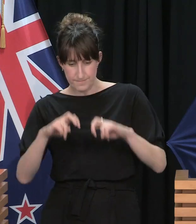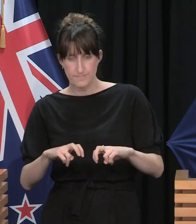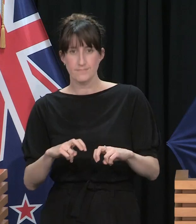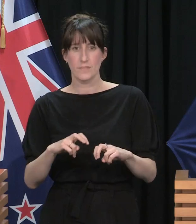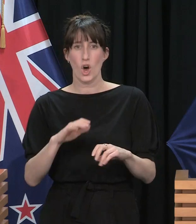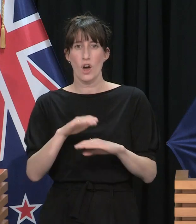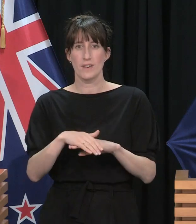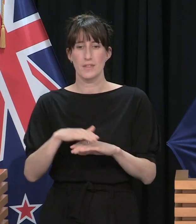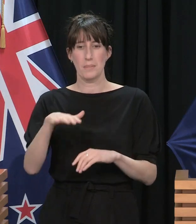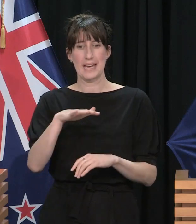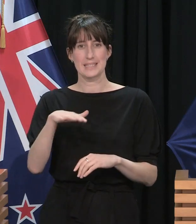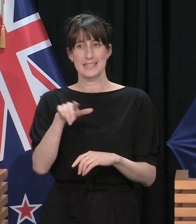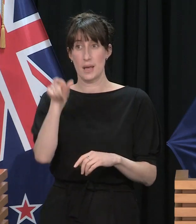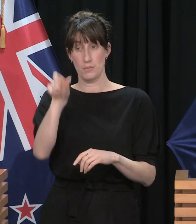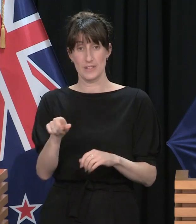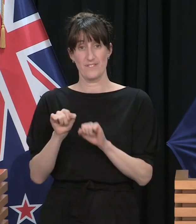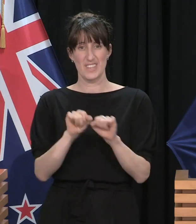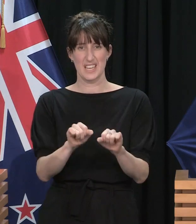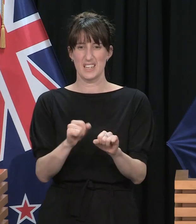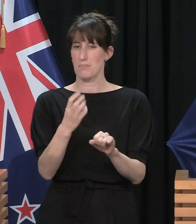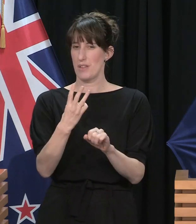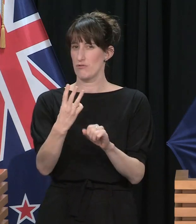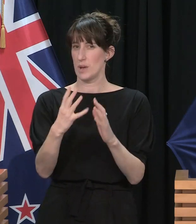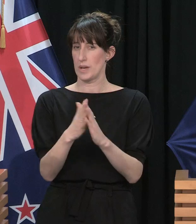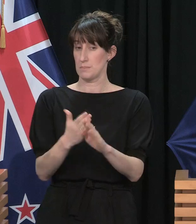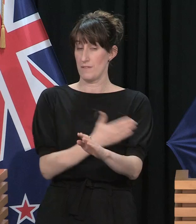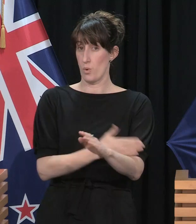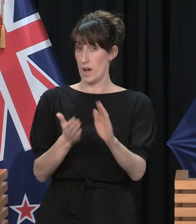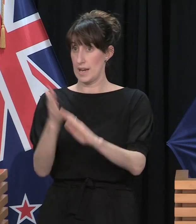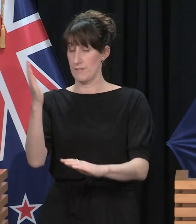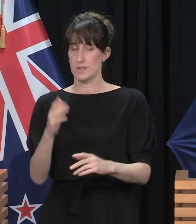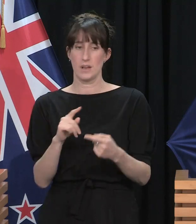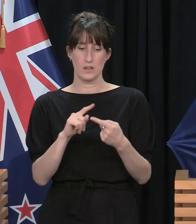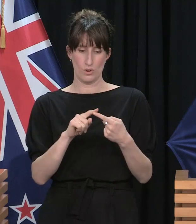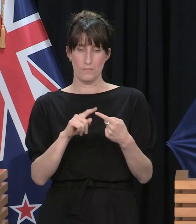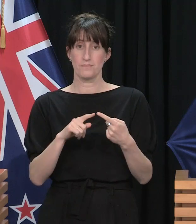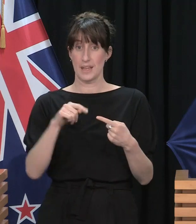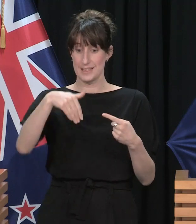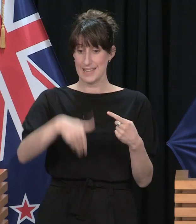also want to do some further surveillance in the two places where we know the person has